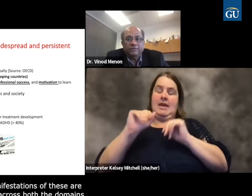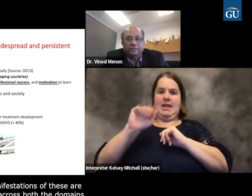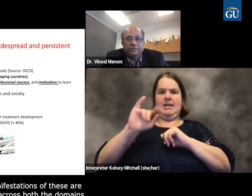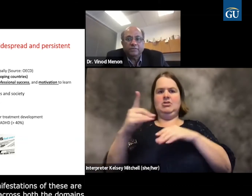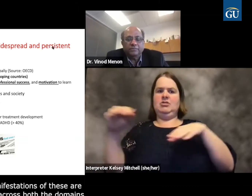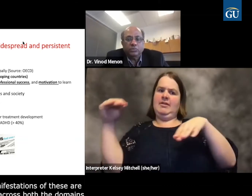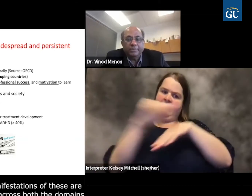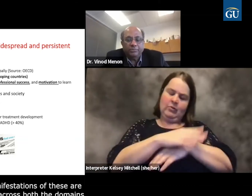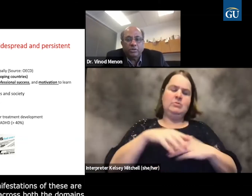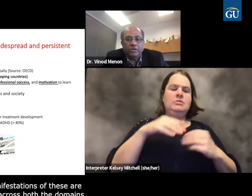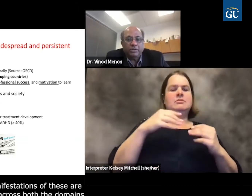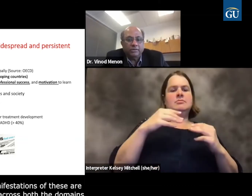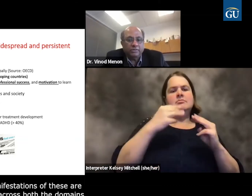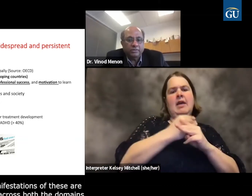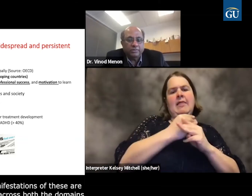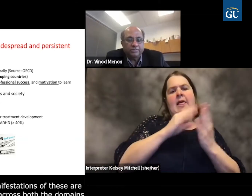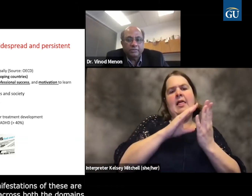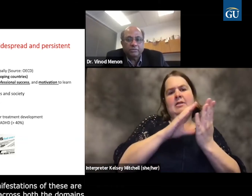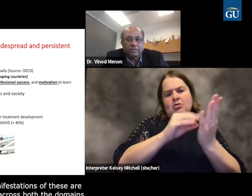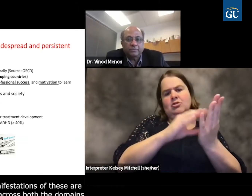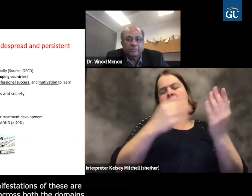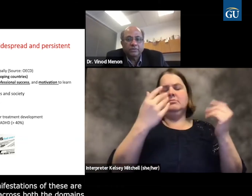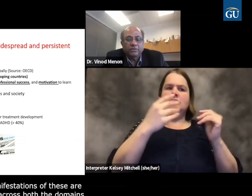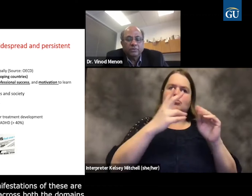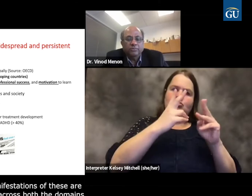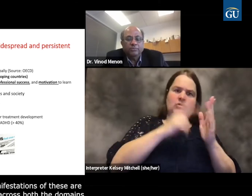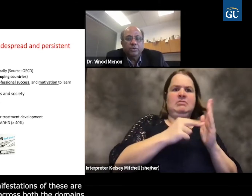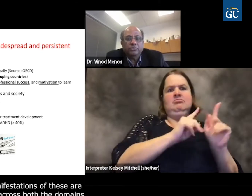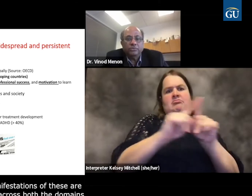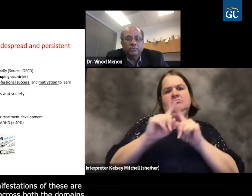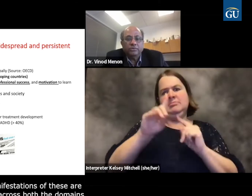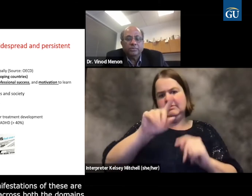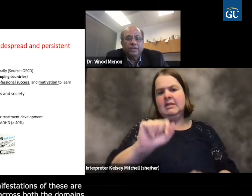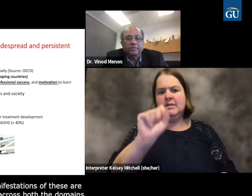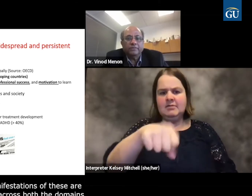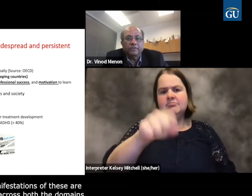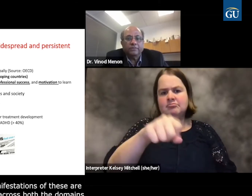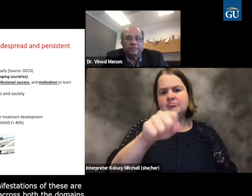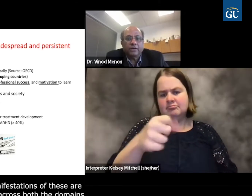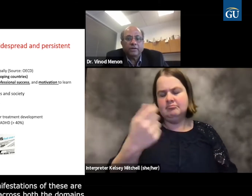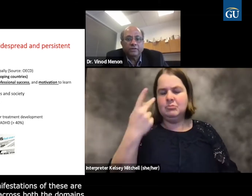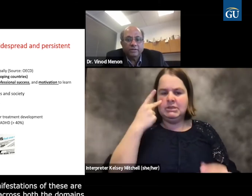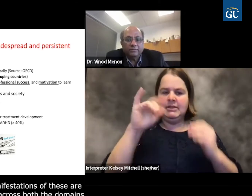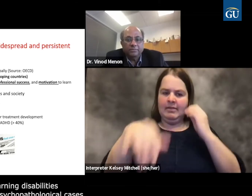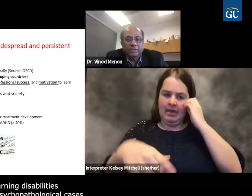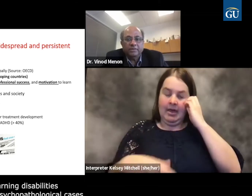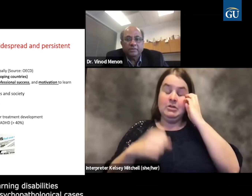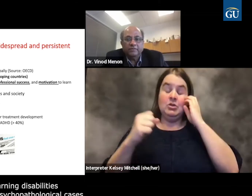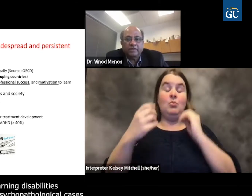the manifestations of these are quite broad across